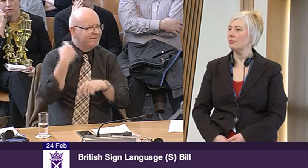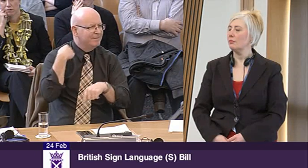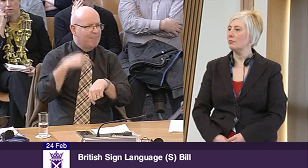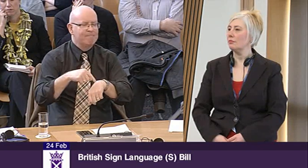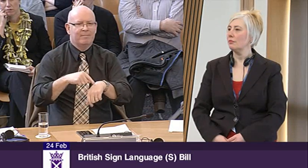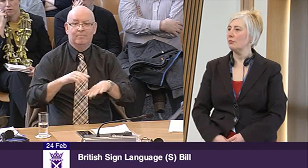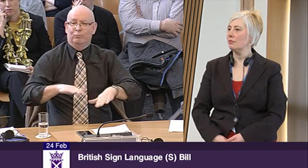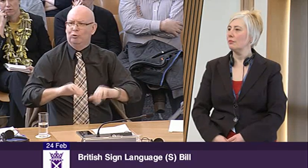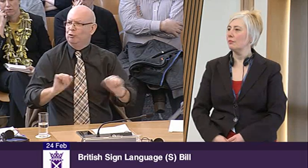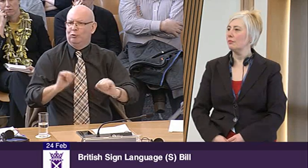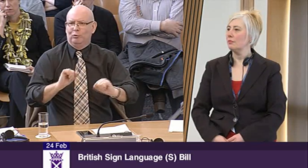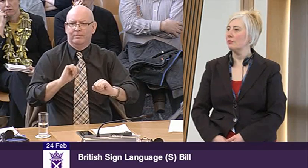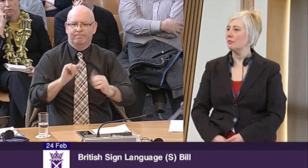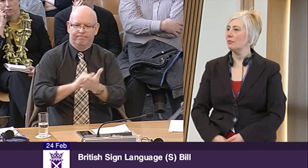all that.